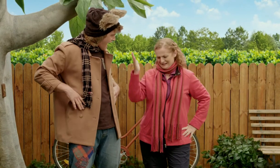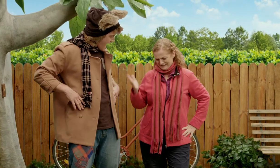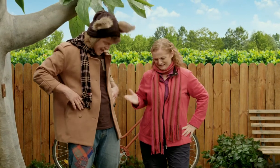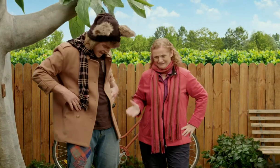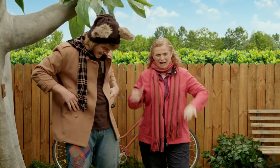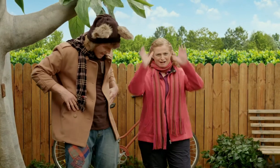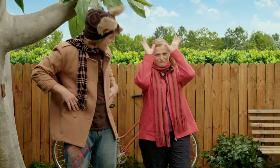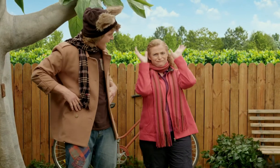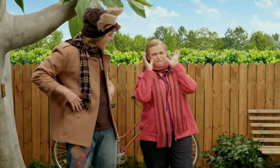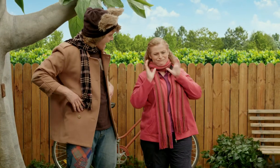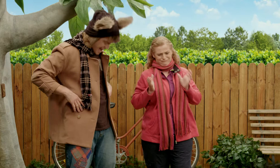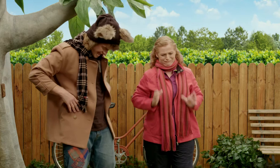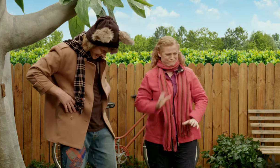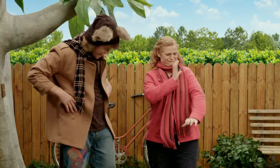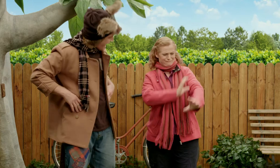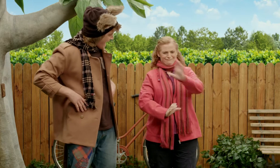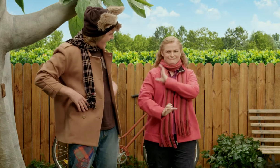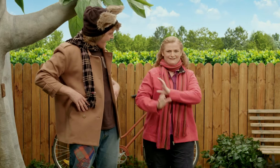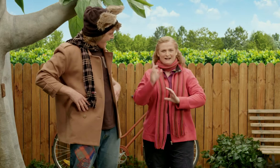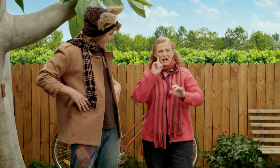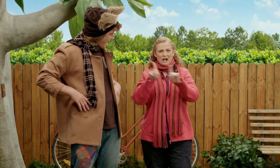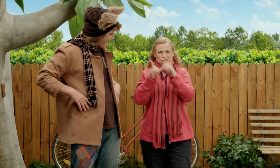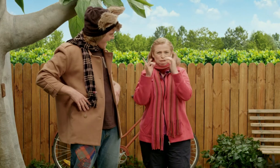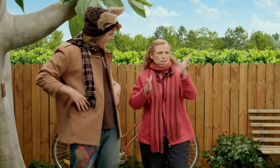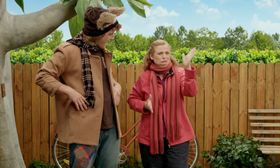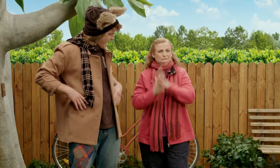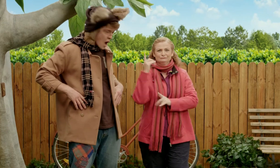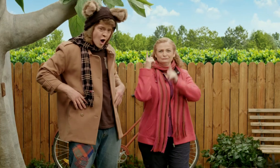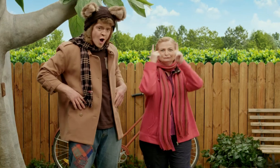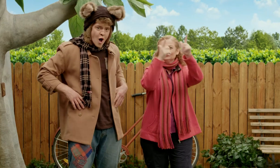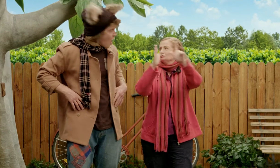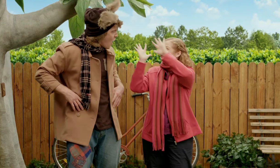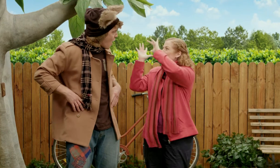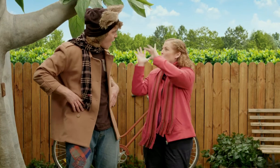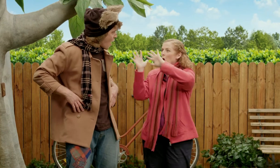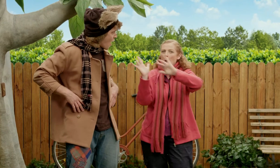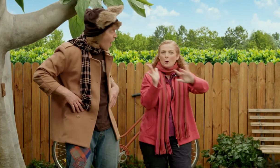Hang on Possum, the way that you're dressed, you look like you could go into the snow.